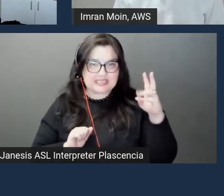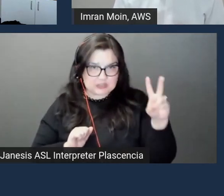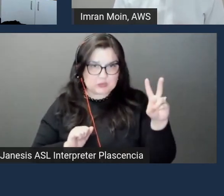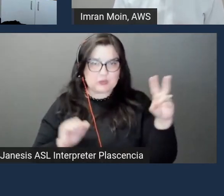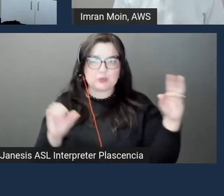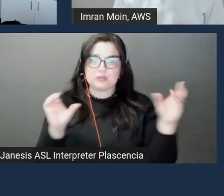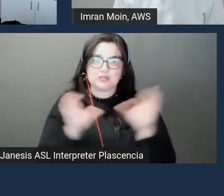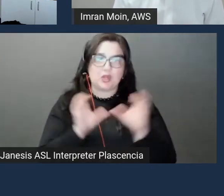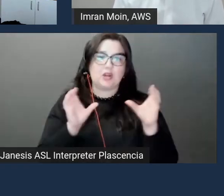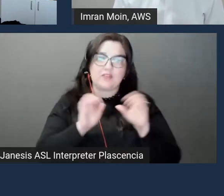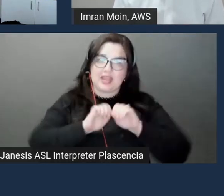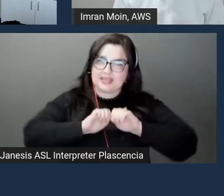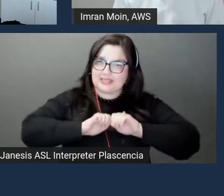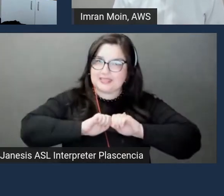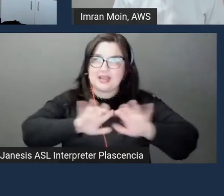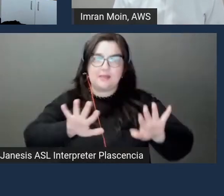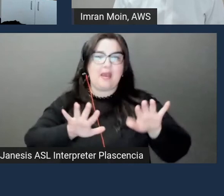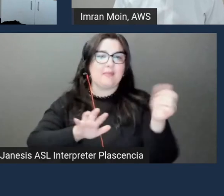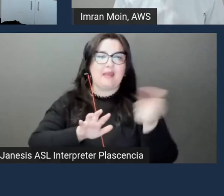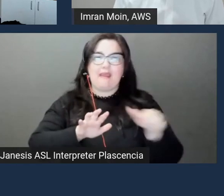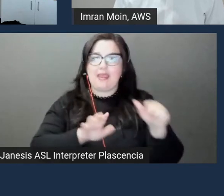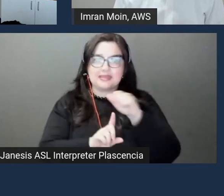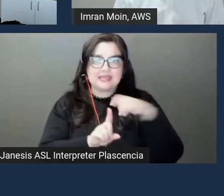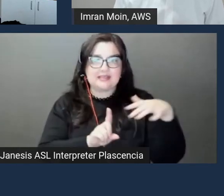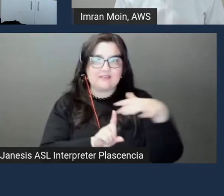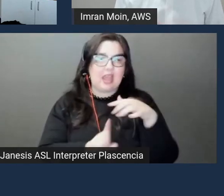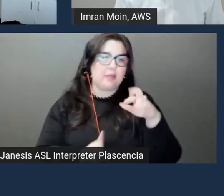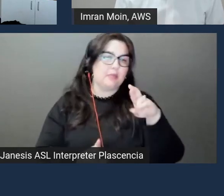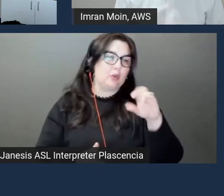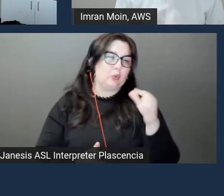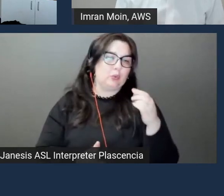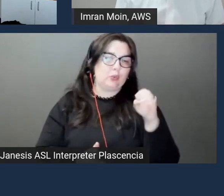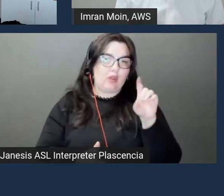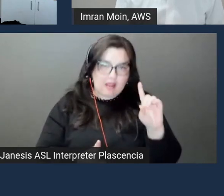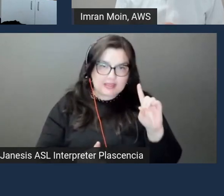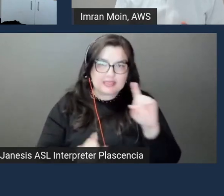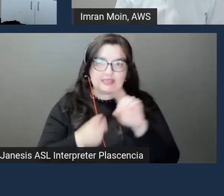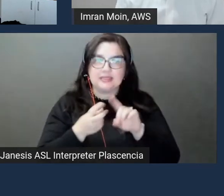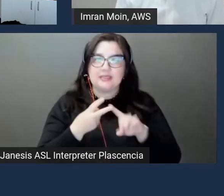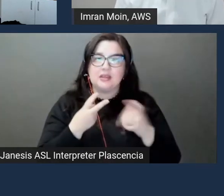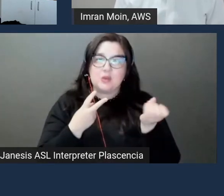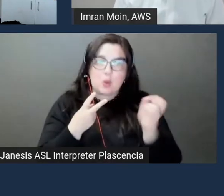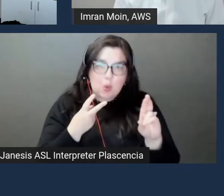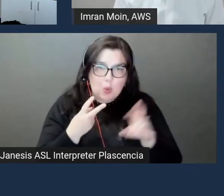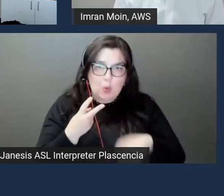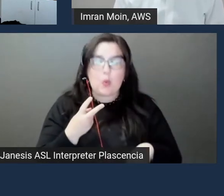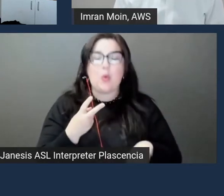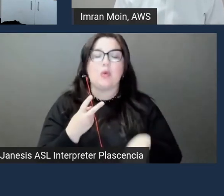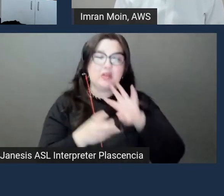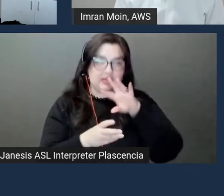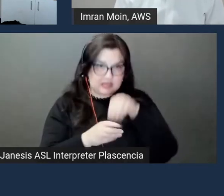any rugged environment, if you like, or it also comes with rack mountable units,